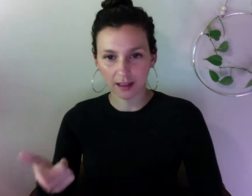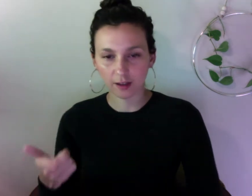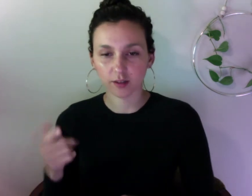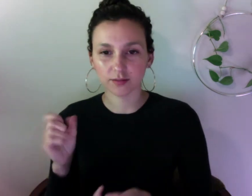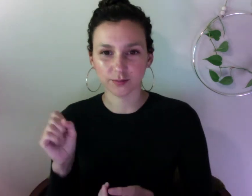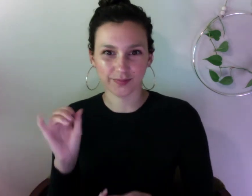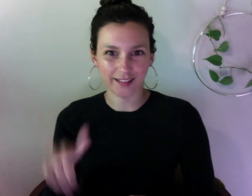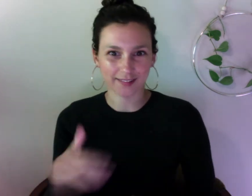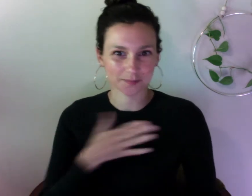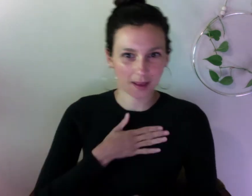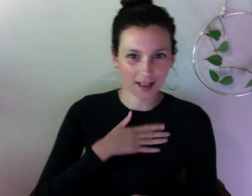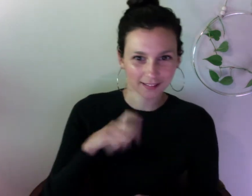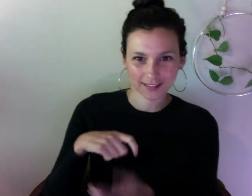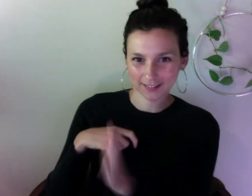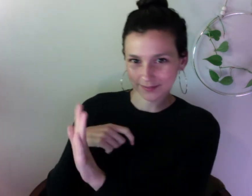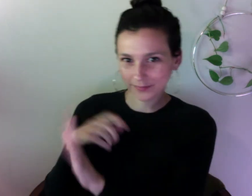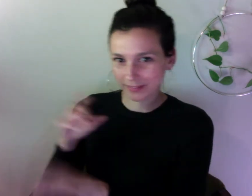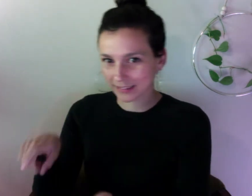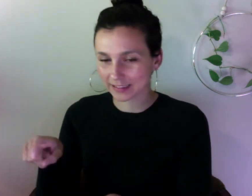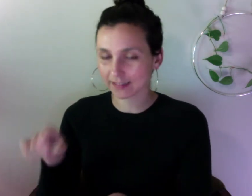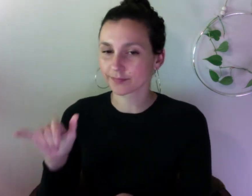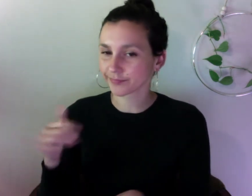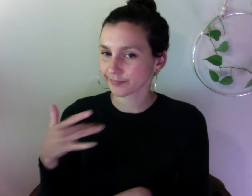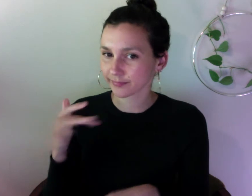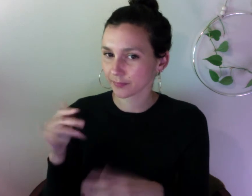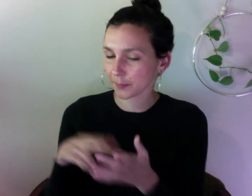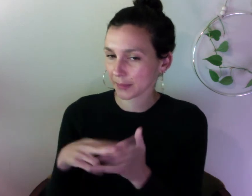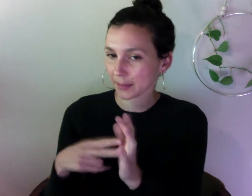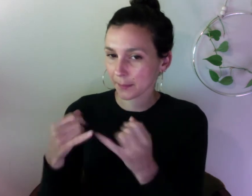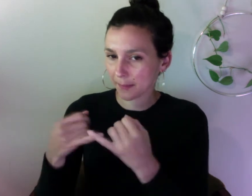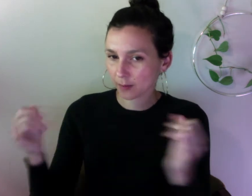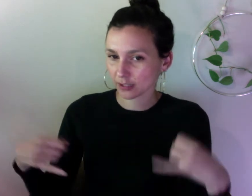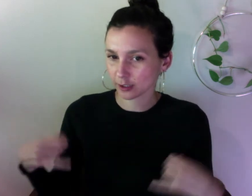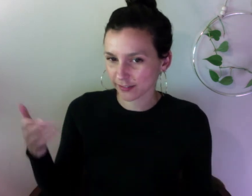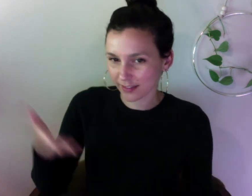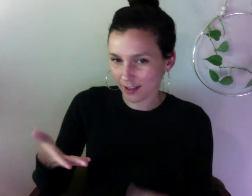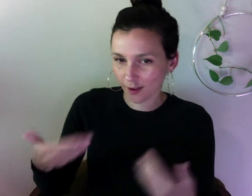This shows that I have my needs and they have their needs. Boundaries are established -